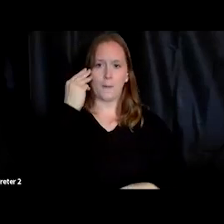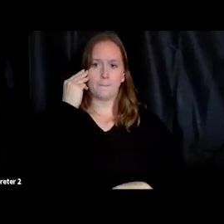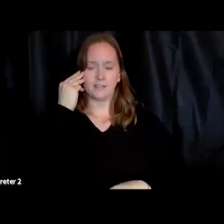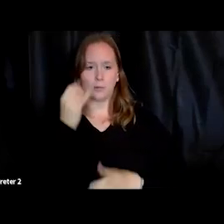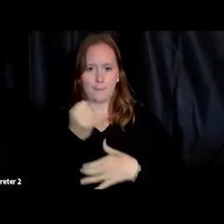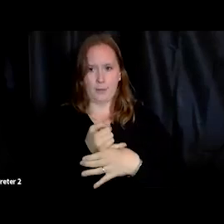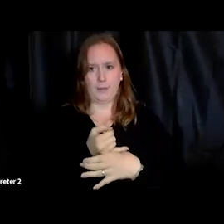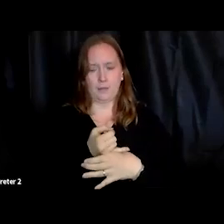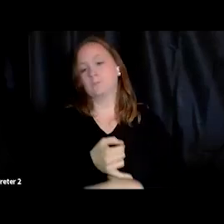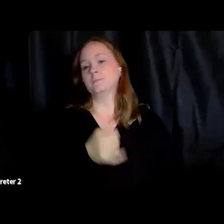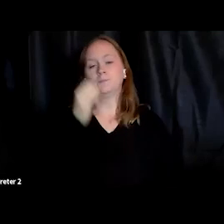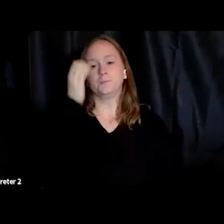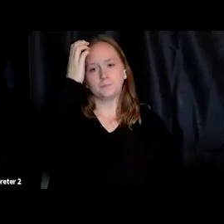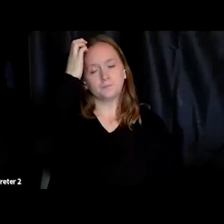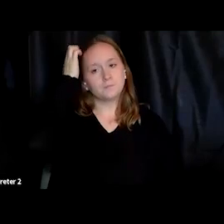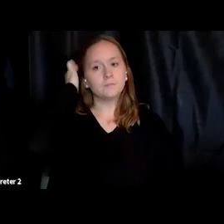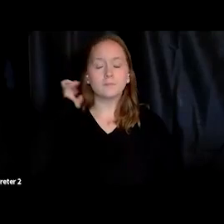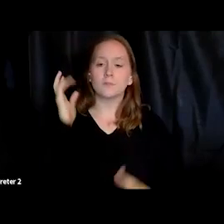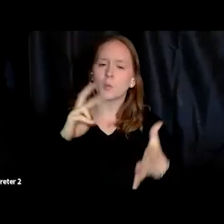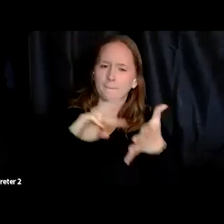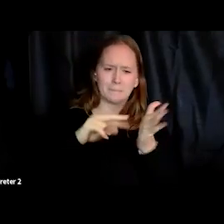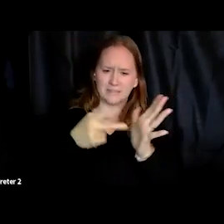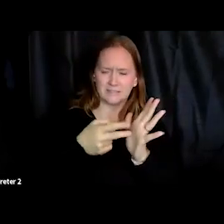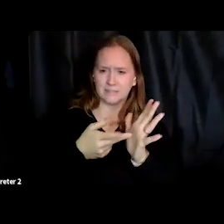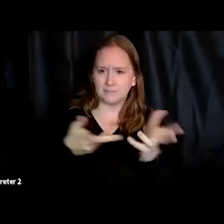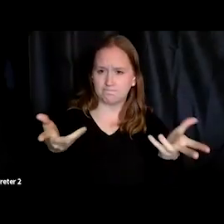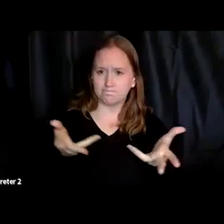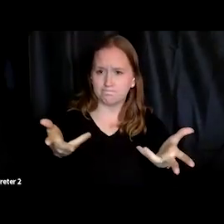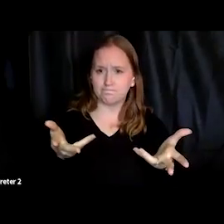that it needs to be a diagnosis